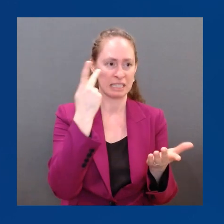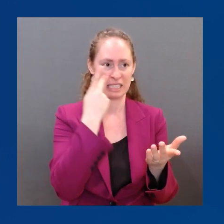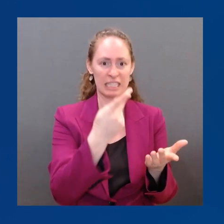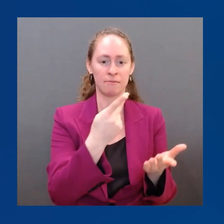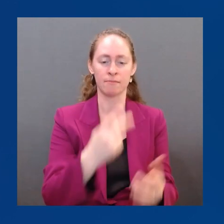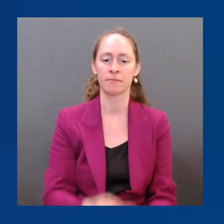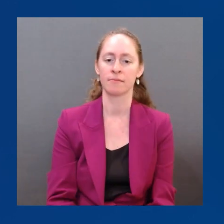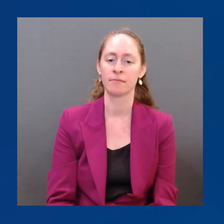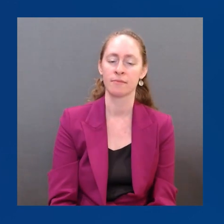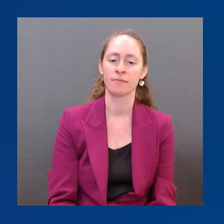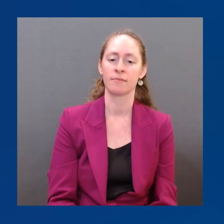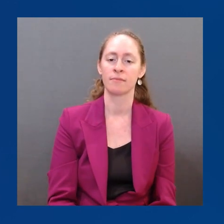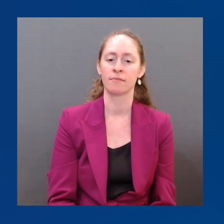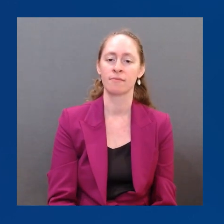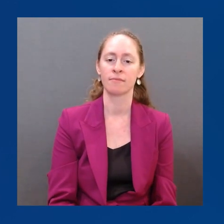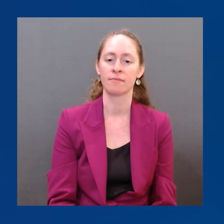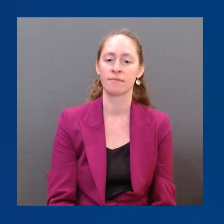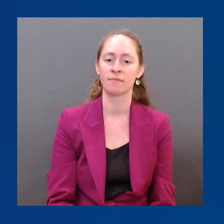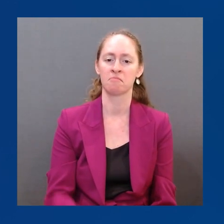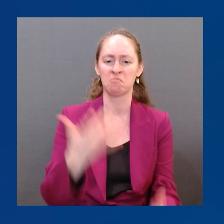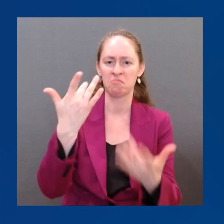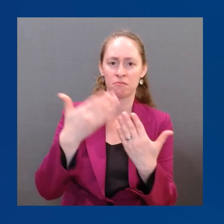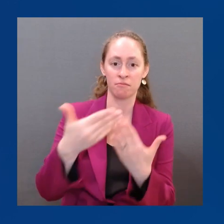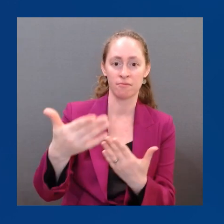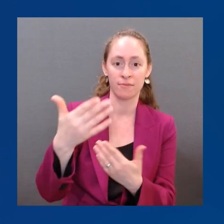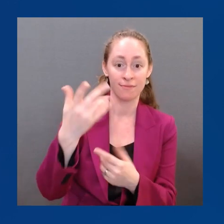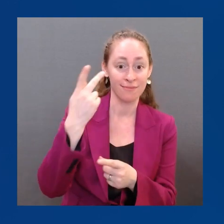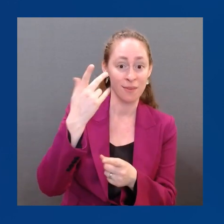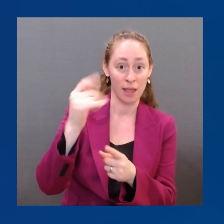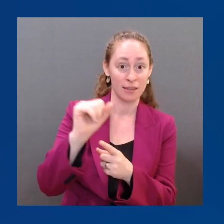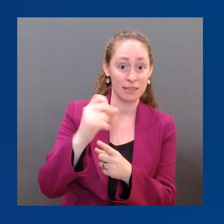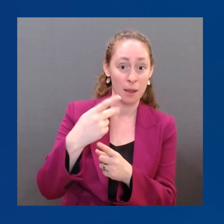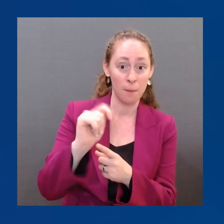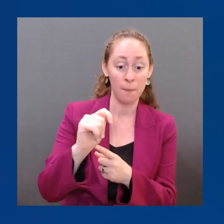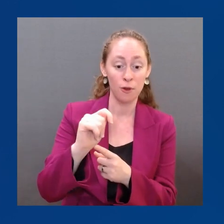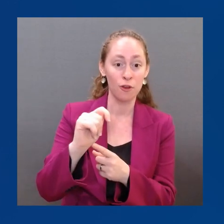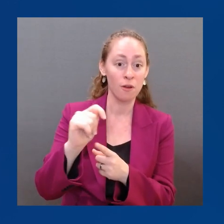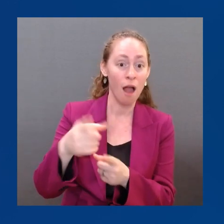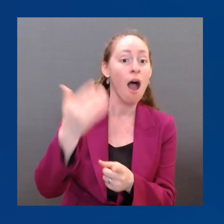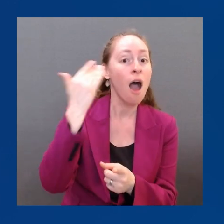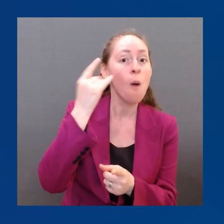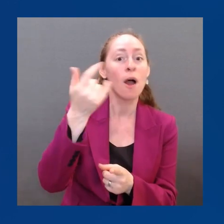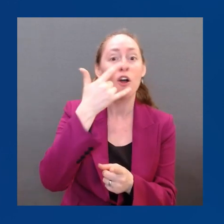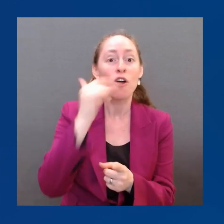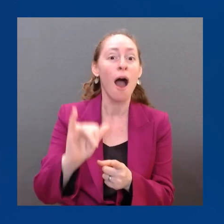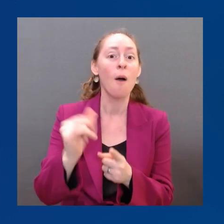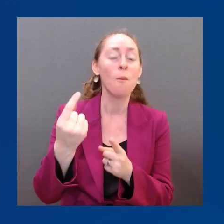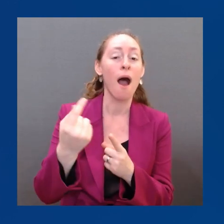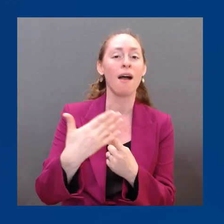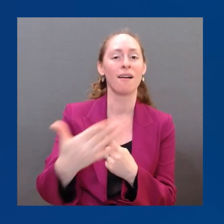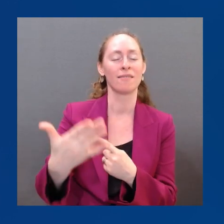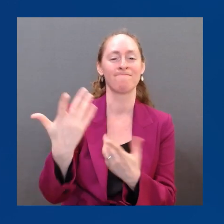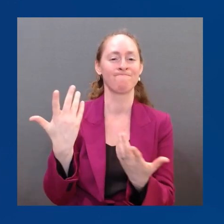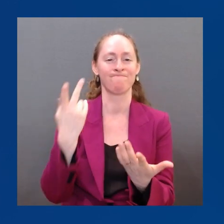of what the fall and winter will bring. And the estimates right now are large -- I mean, sort of, are wide.